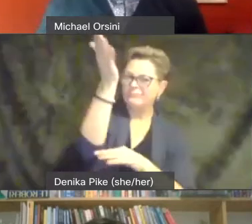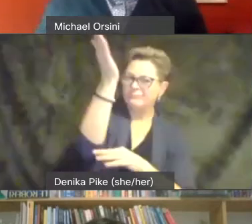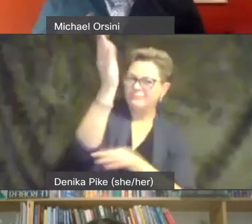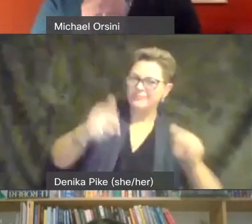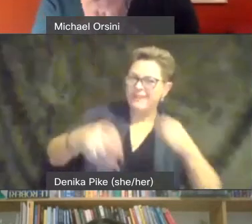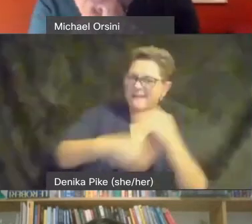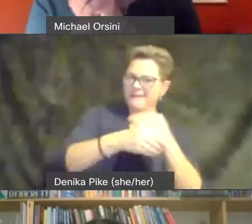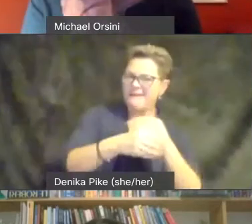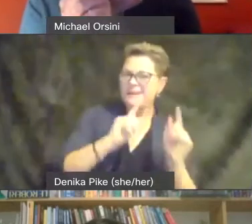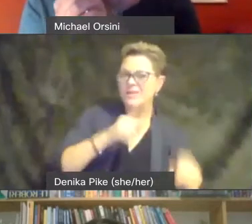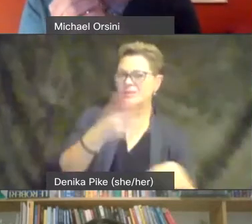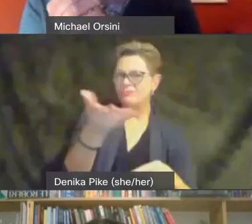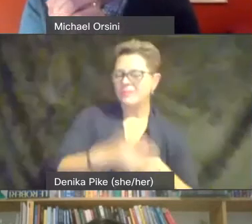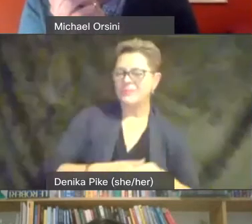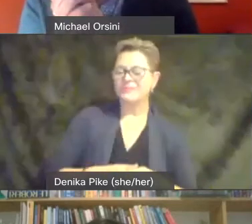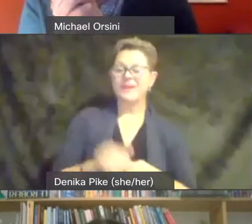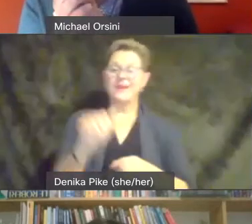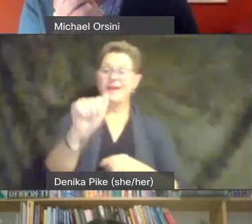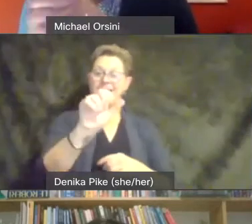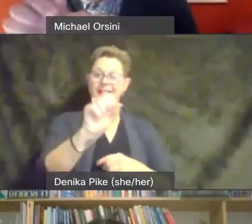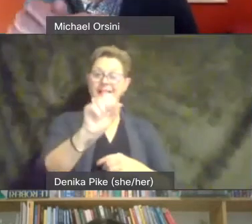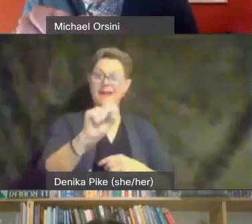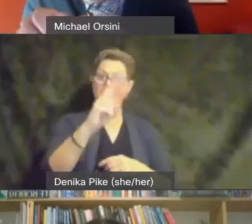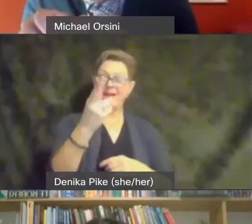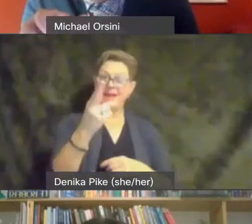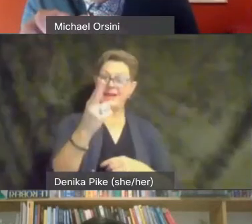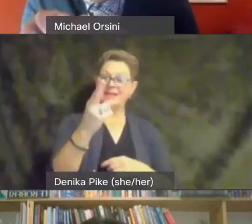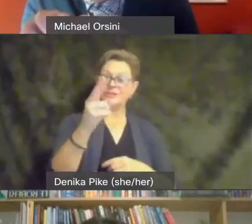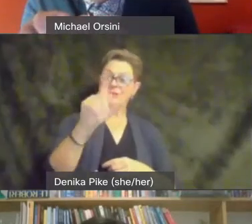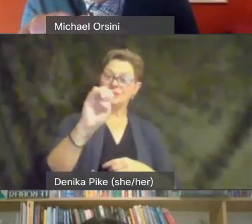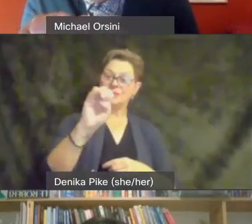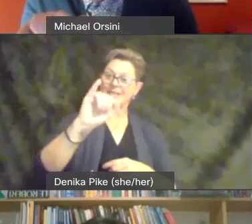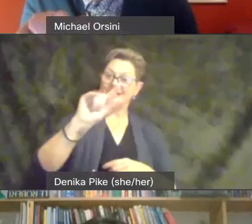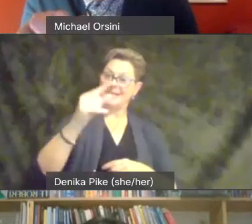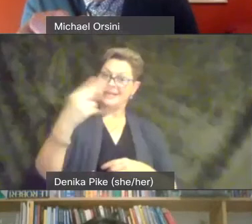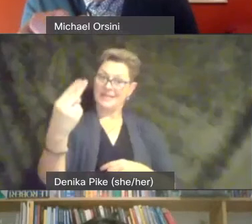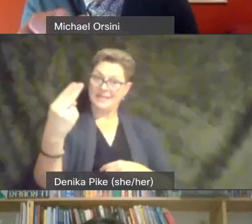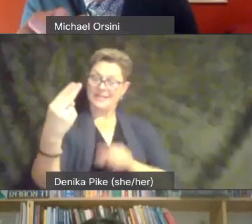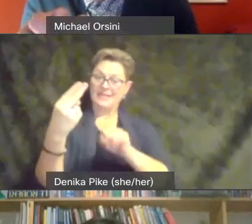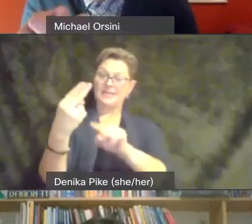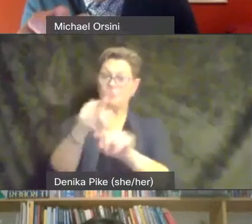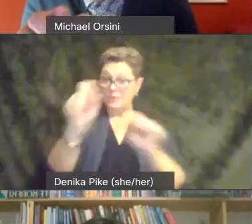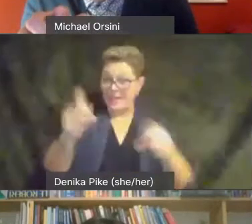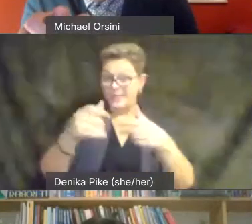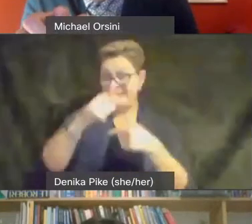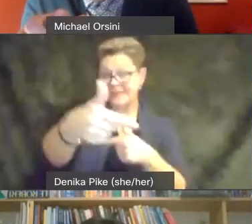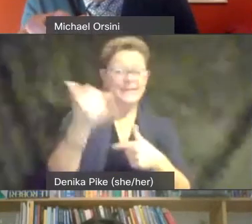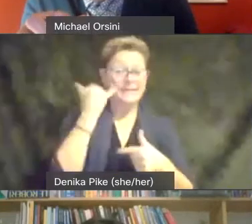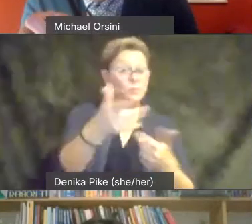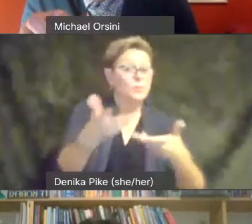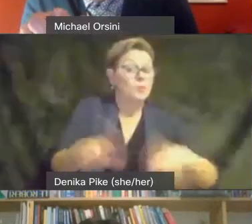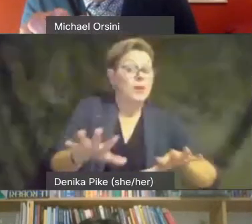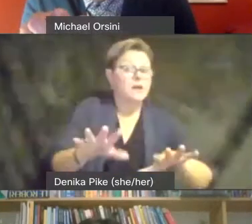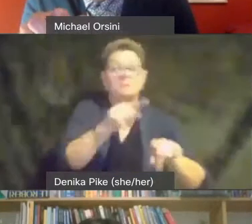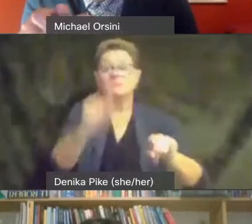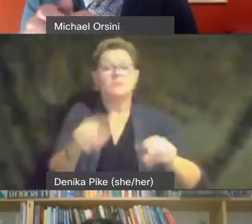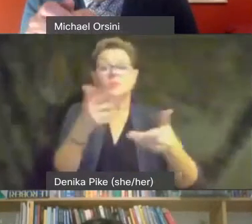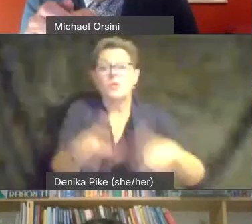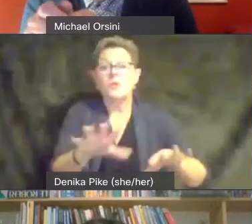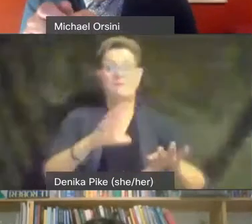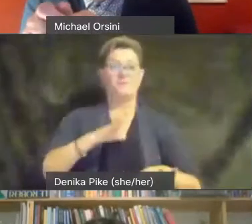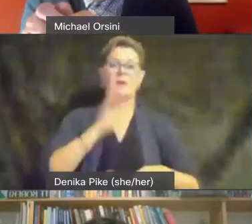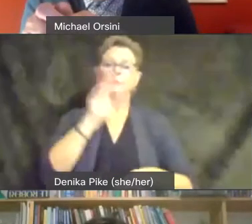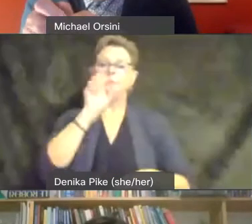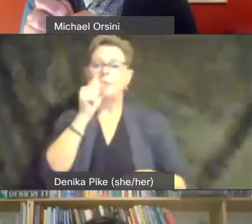Ashley, you can go next if you like, but also no pressure if anyone doesn't have anything to add on this particular topic that's okay. And you can just pass the Mike to the person.